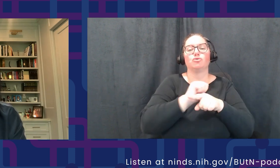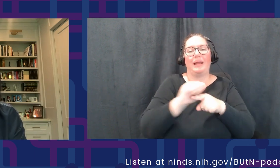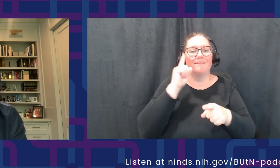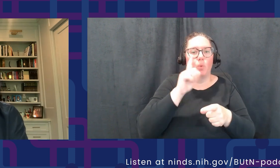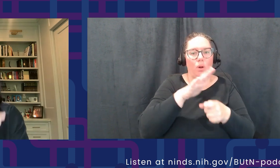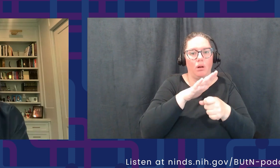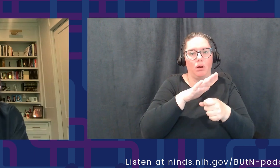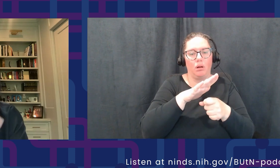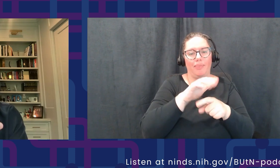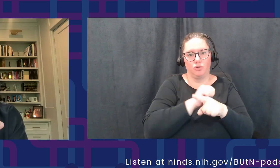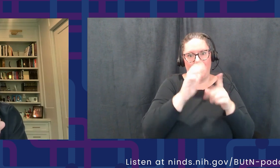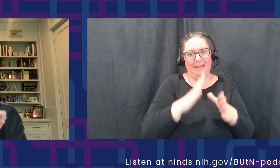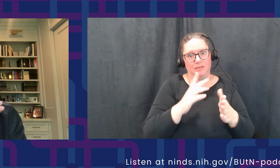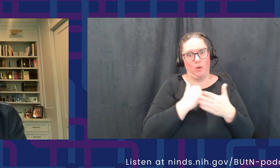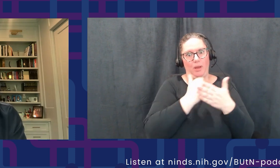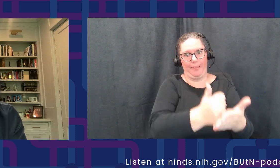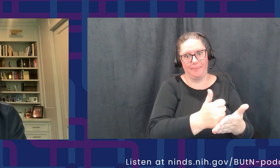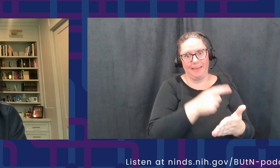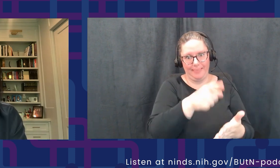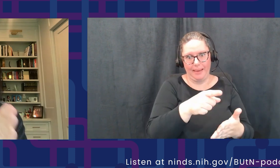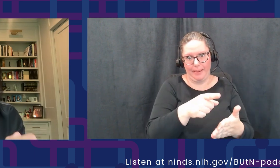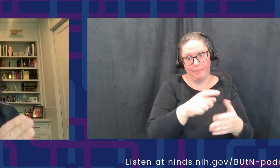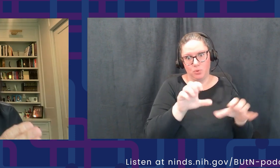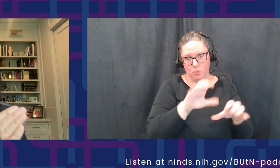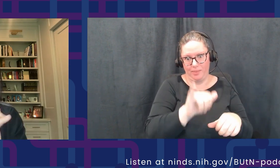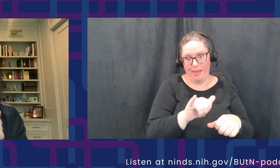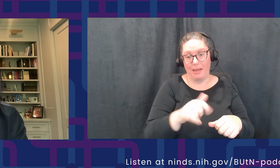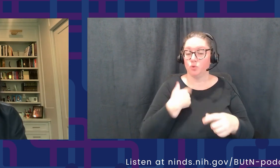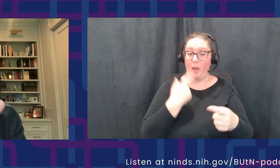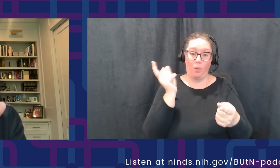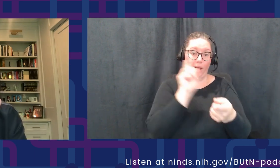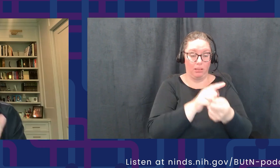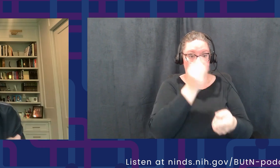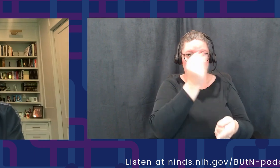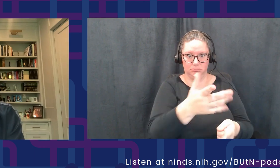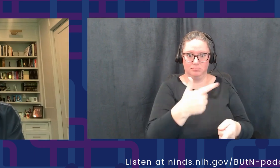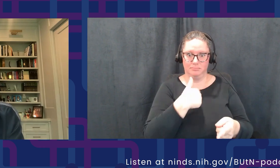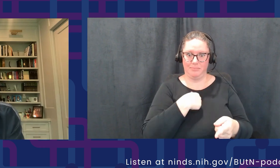So that's what I do. I walk up and I just say, I need this in two minutes.